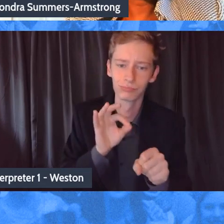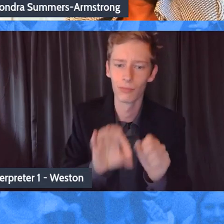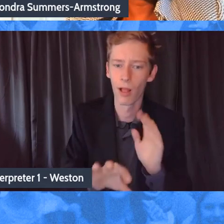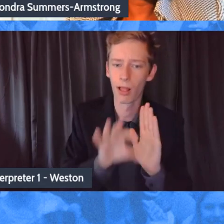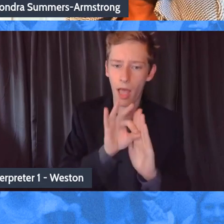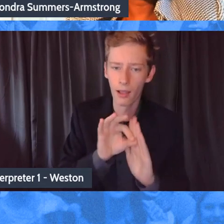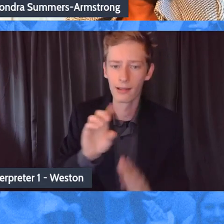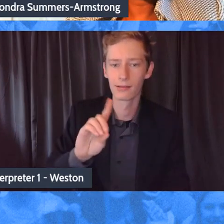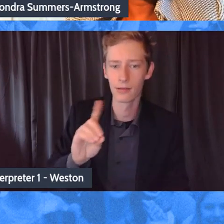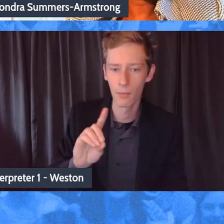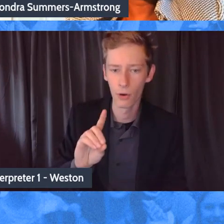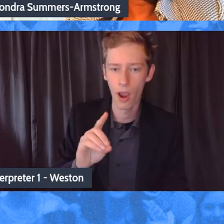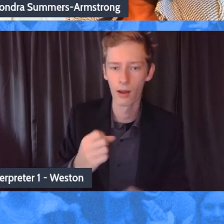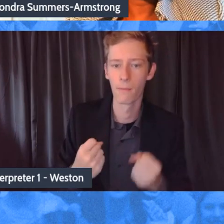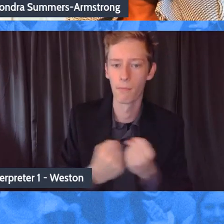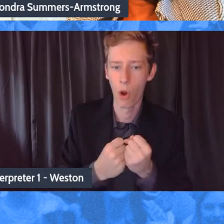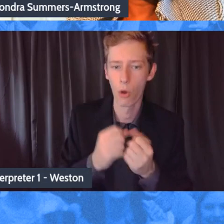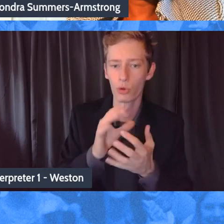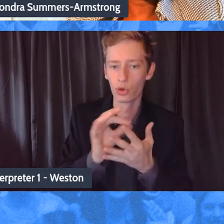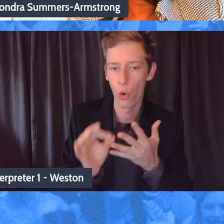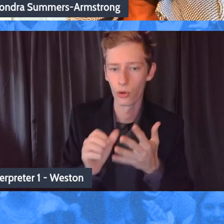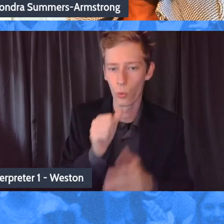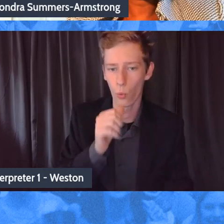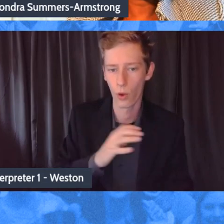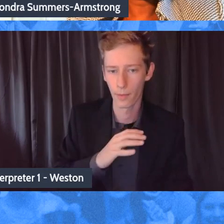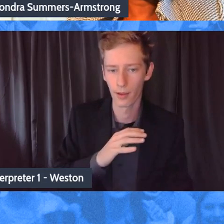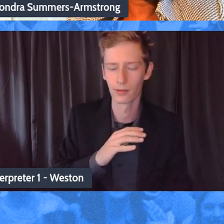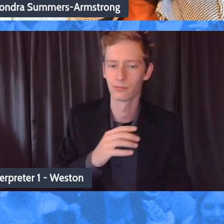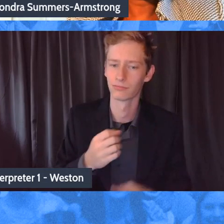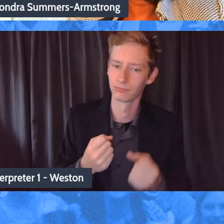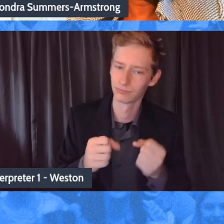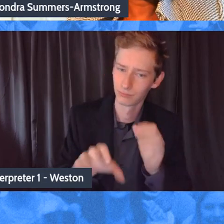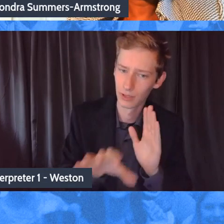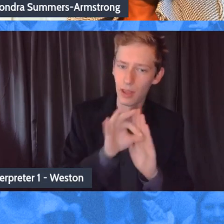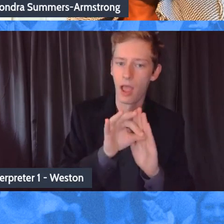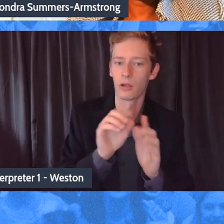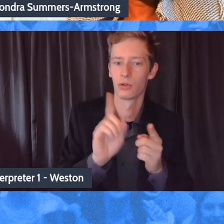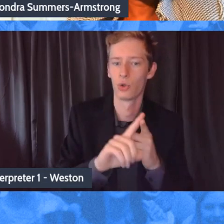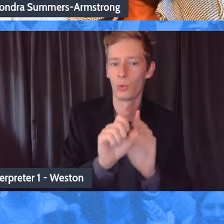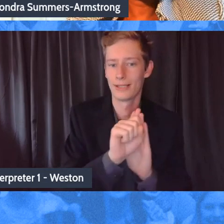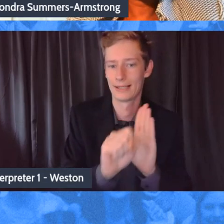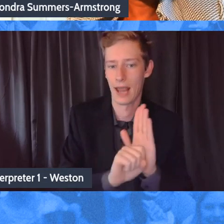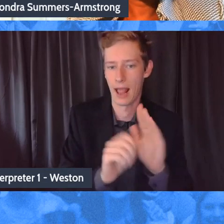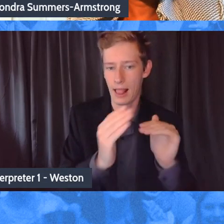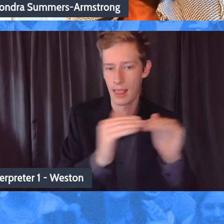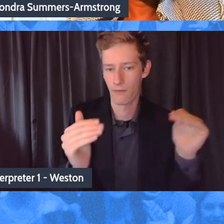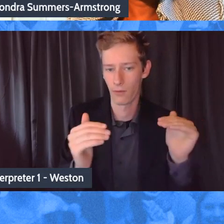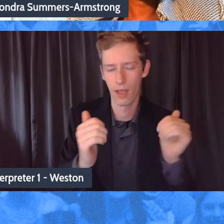and how you feel like your presence at the table, changing policy conversations at the state and local level